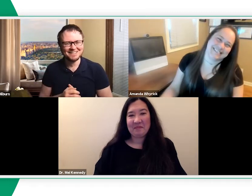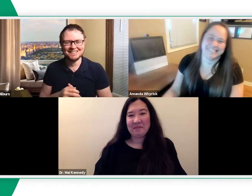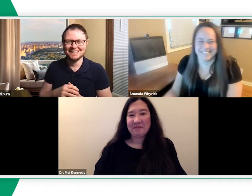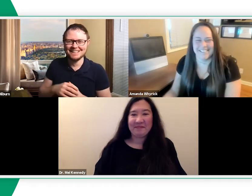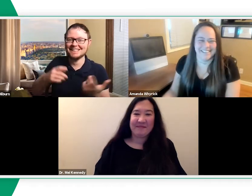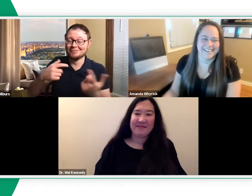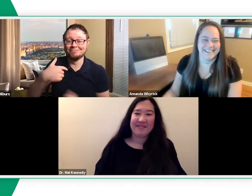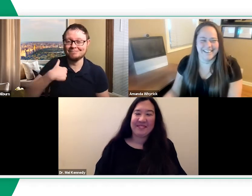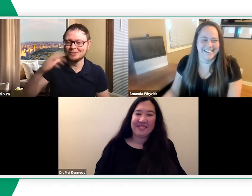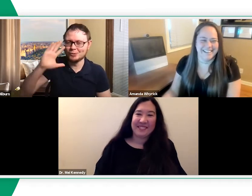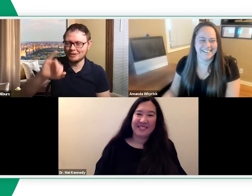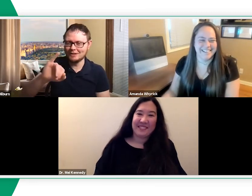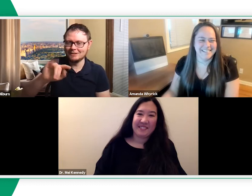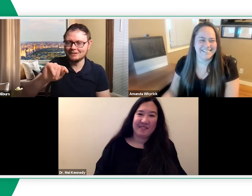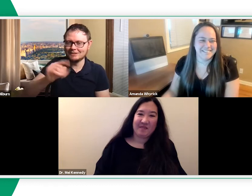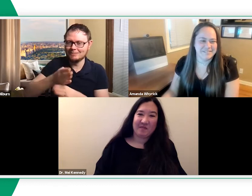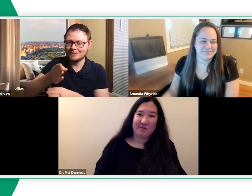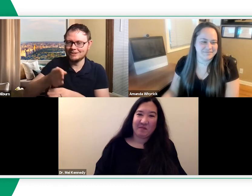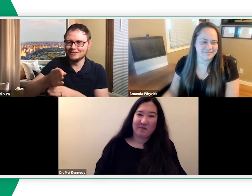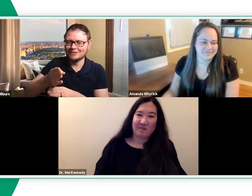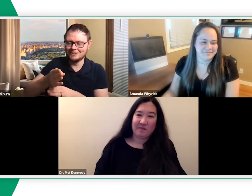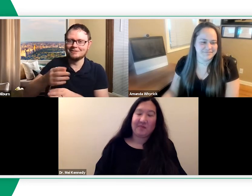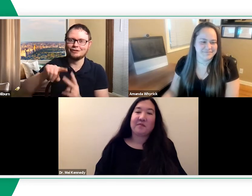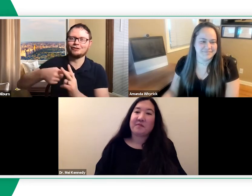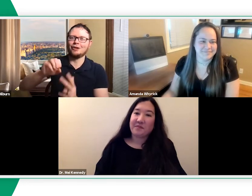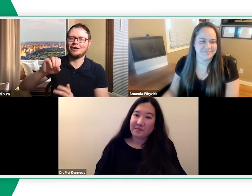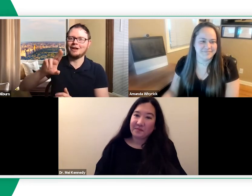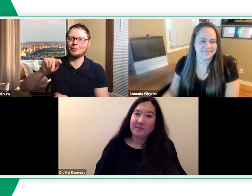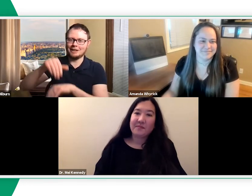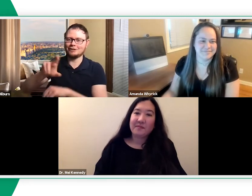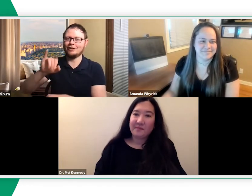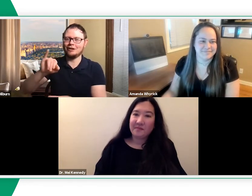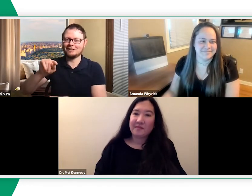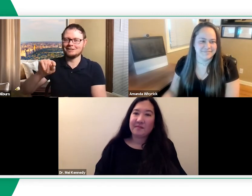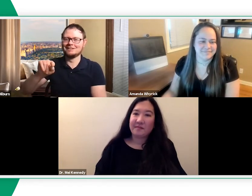mess you know, one is much better than the other.